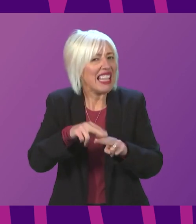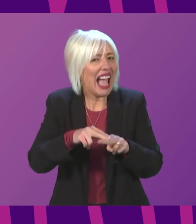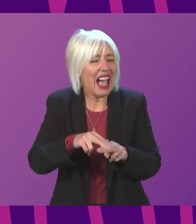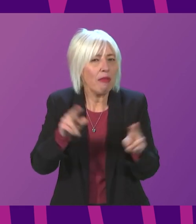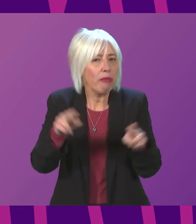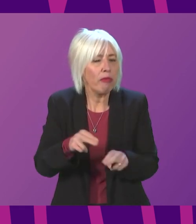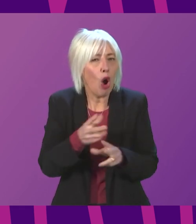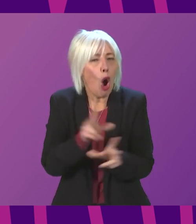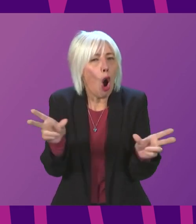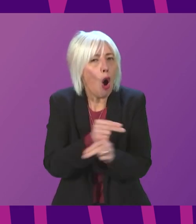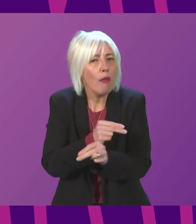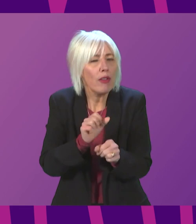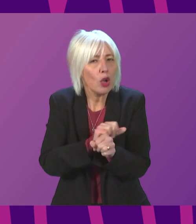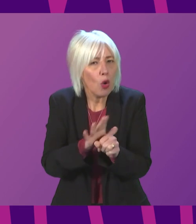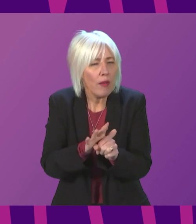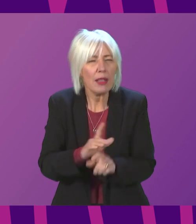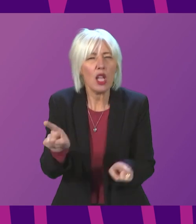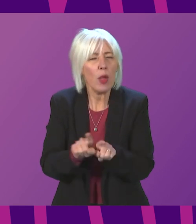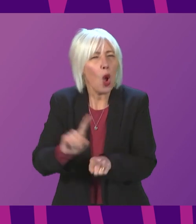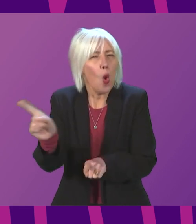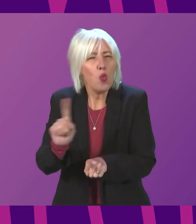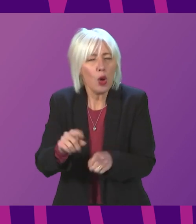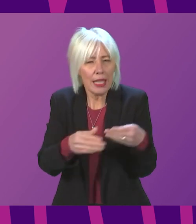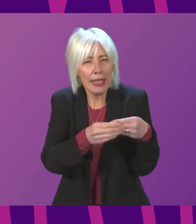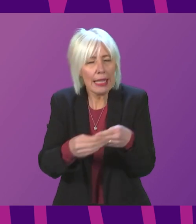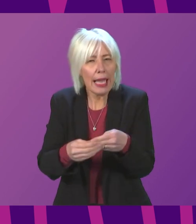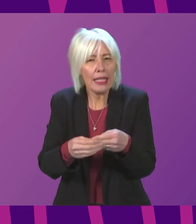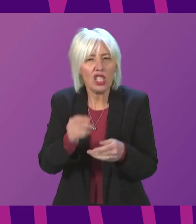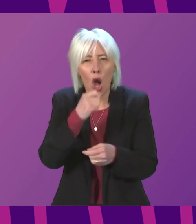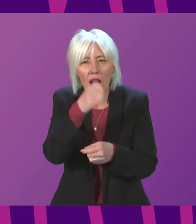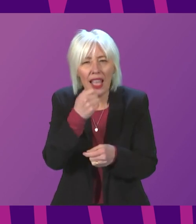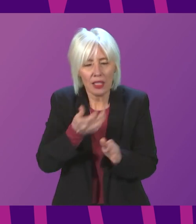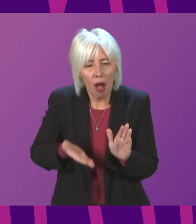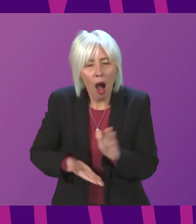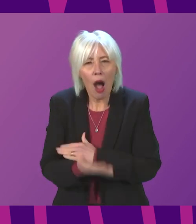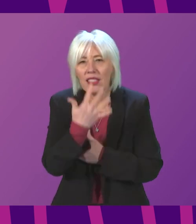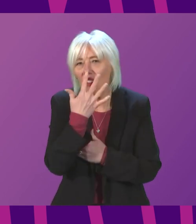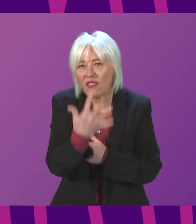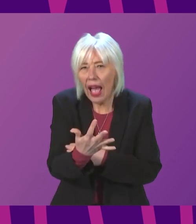is the current guidance for testing under-fives, because some childcare settings appear to